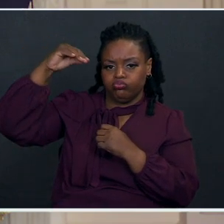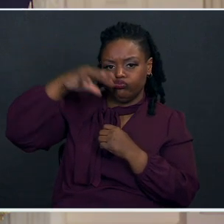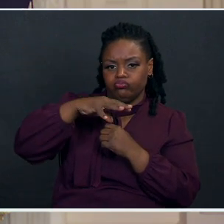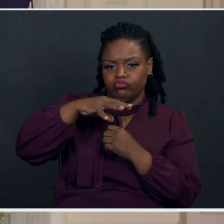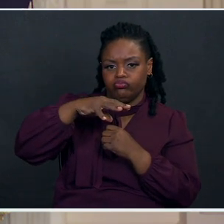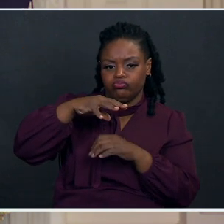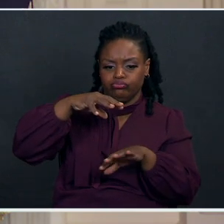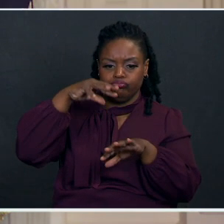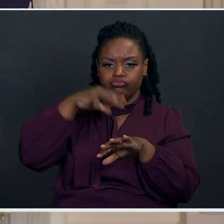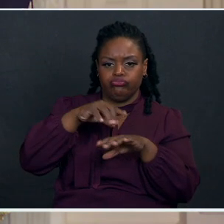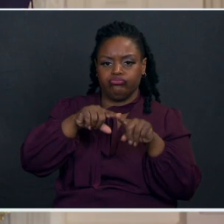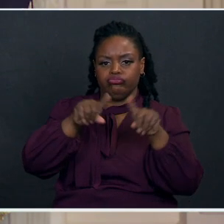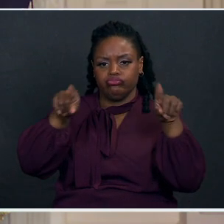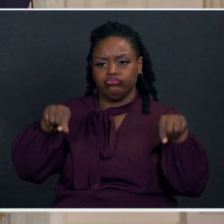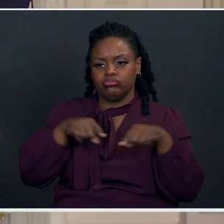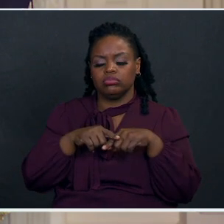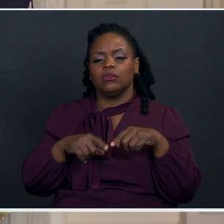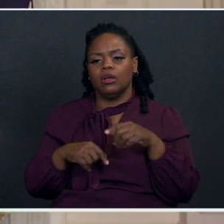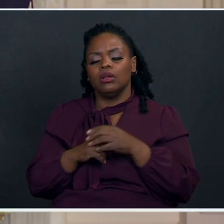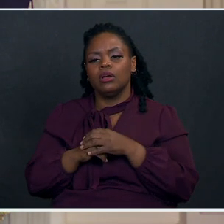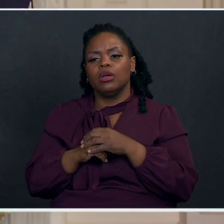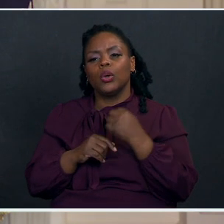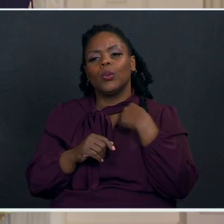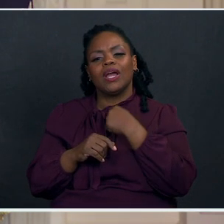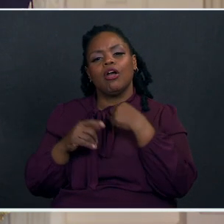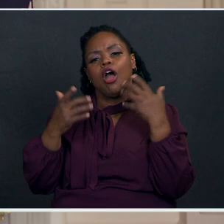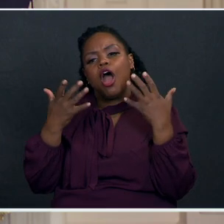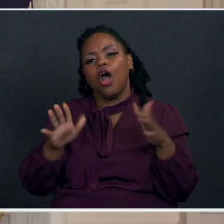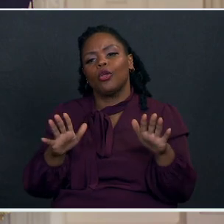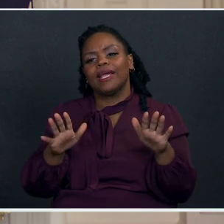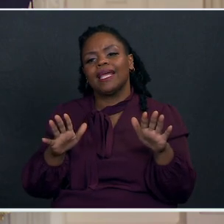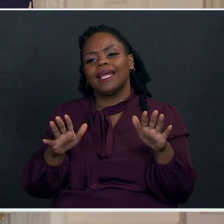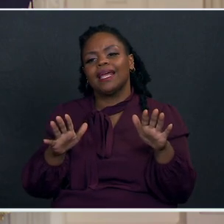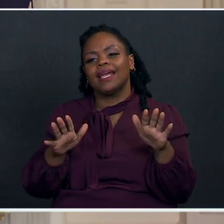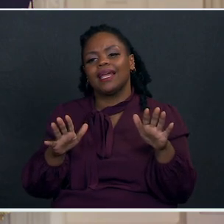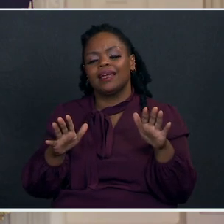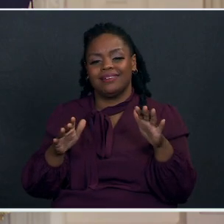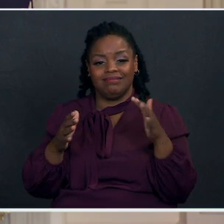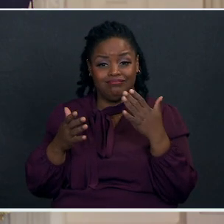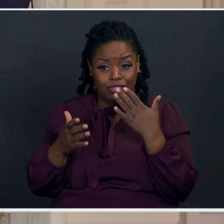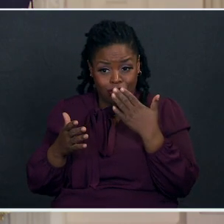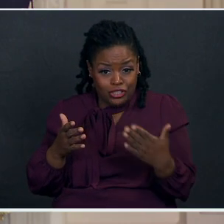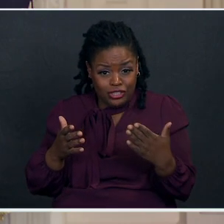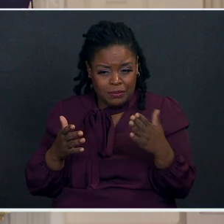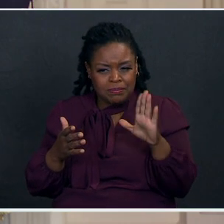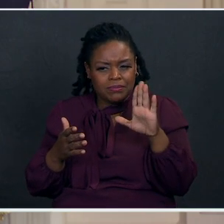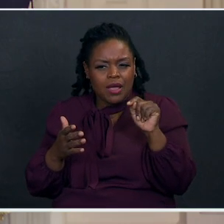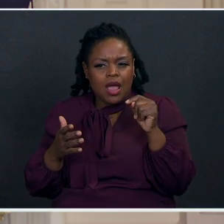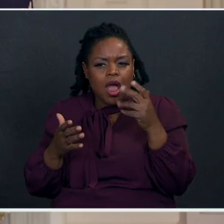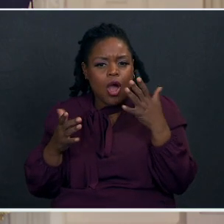we made them cost-competitive, weatherizing more than a million homes. The Recovery Act of our administration --